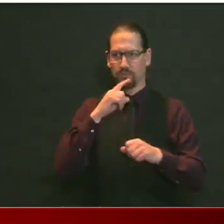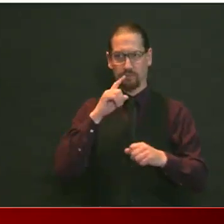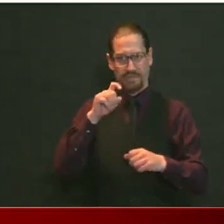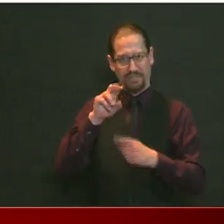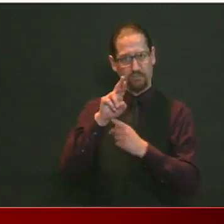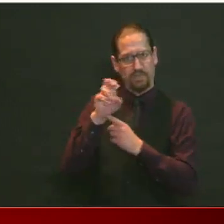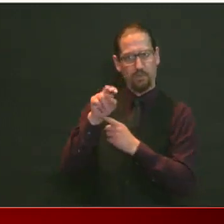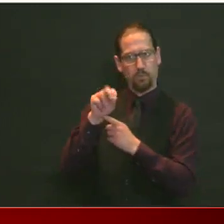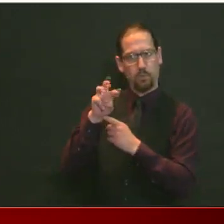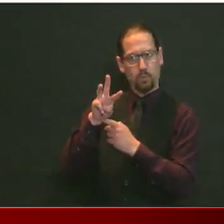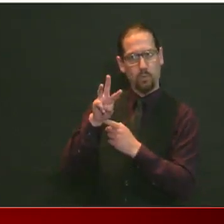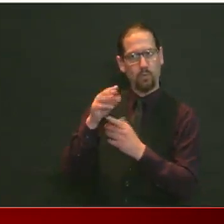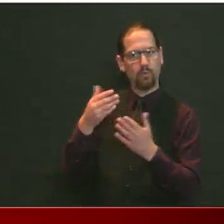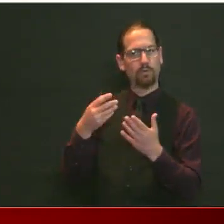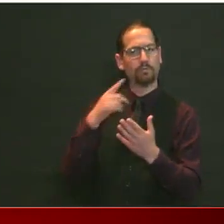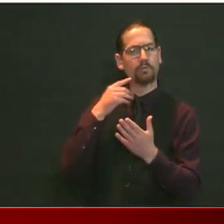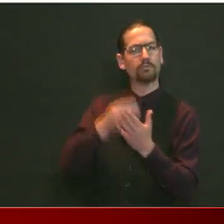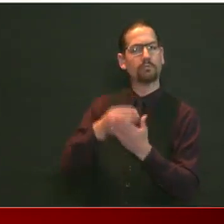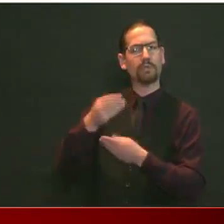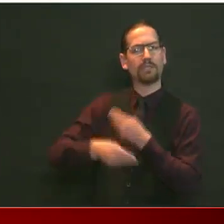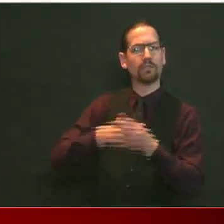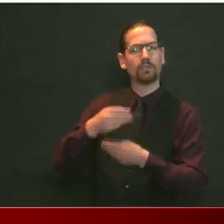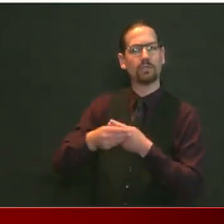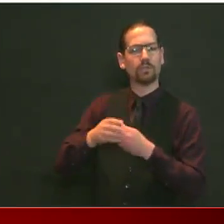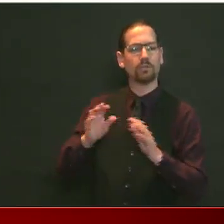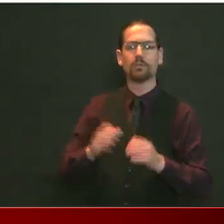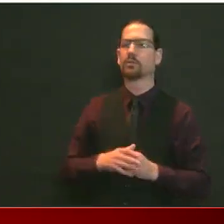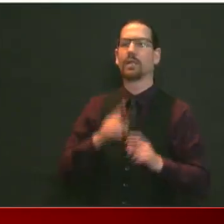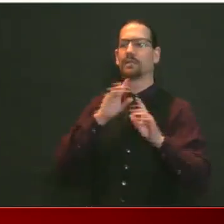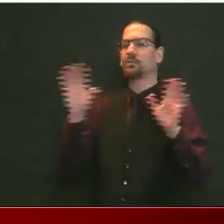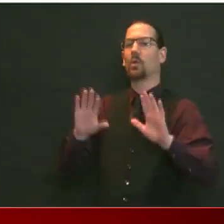PROMISE STANDS AS IT IS. TO THAT POINT